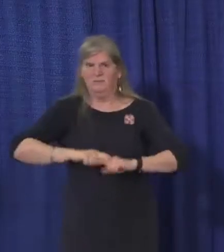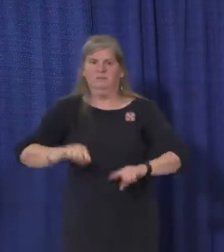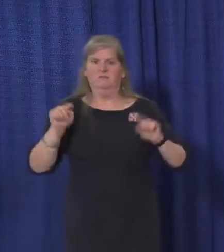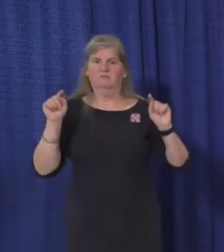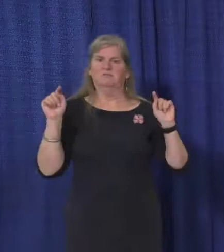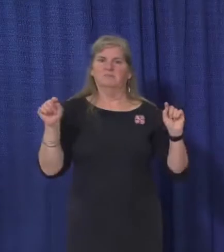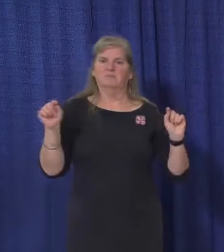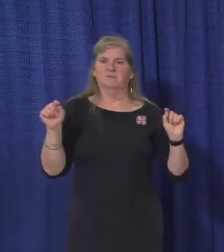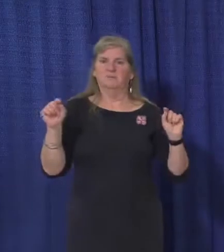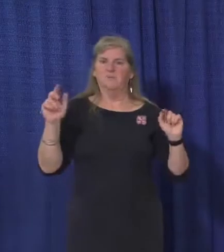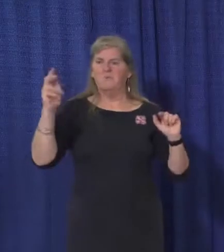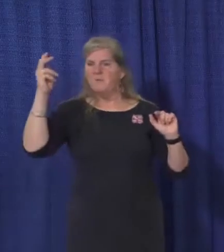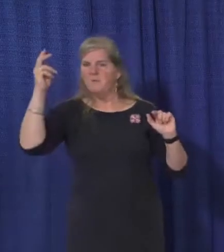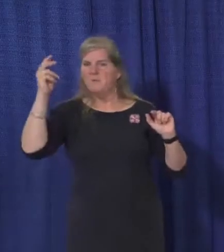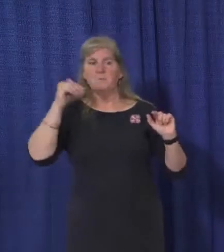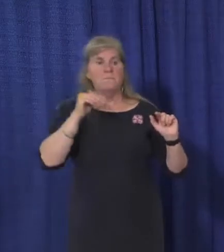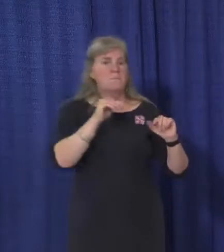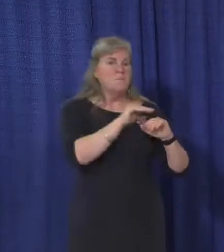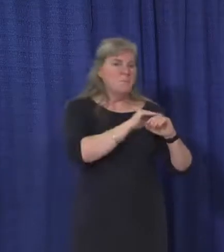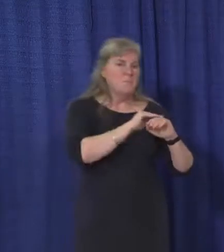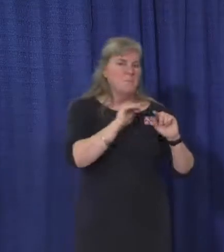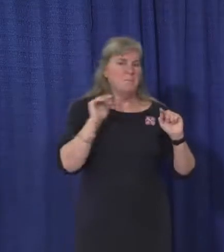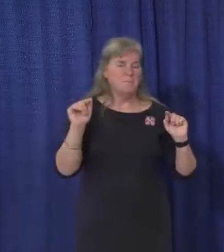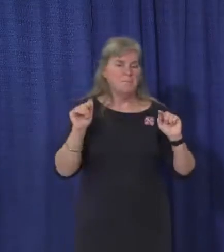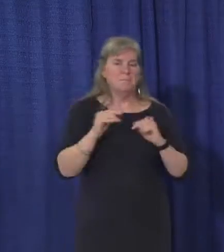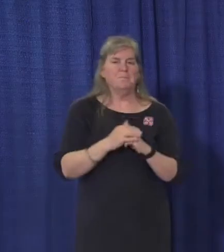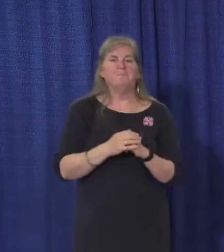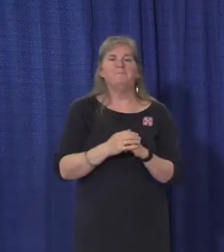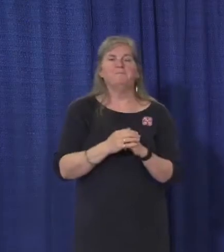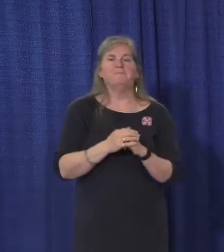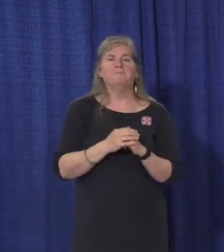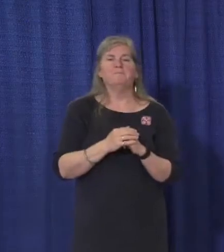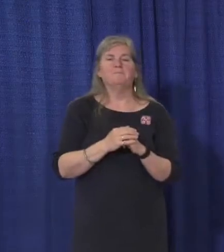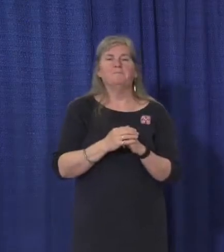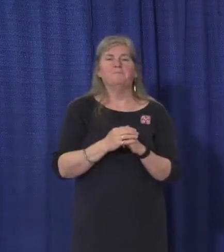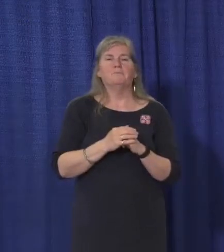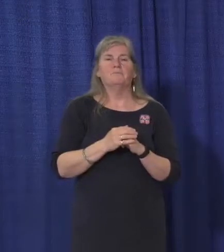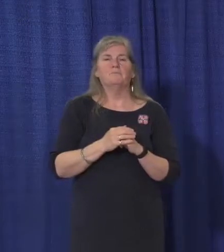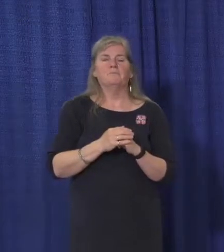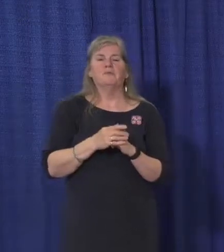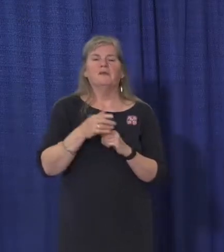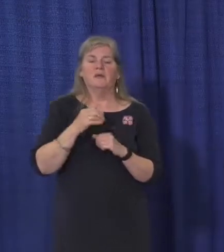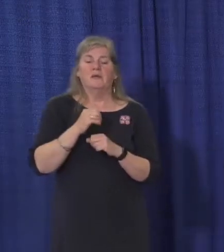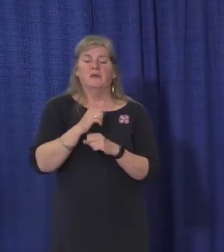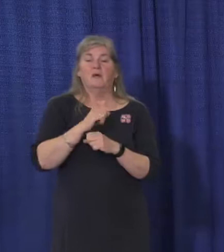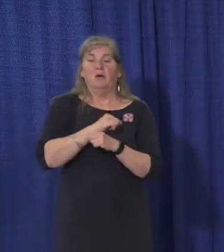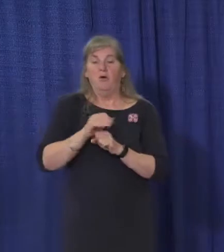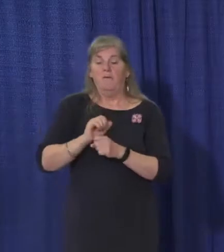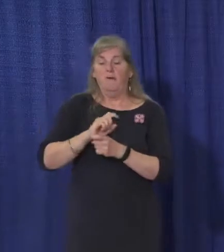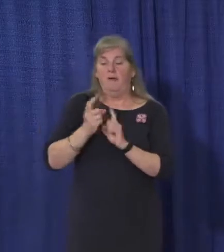And as previously mentioned this outbreak is one of the gamma, or